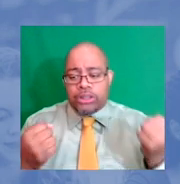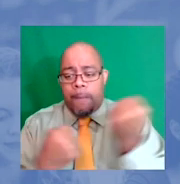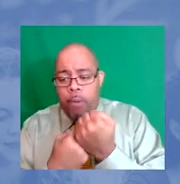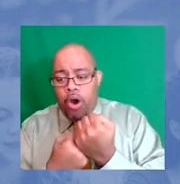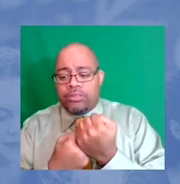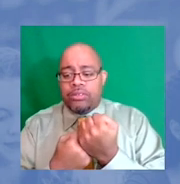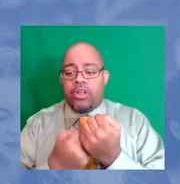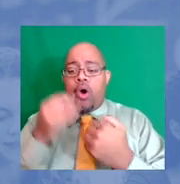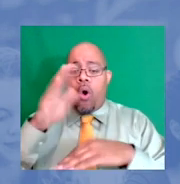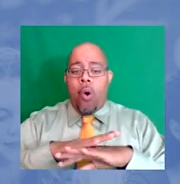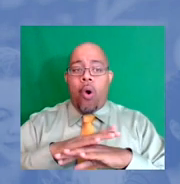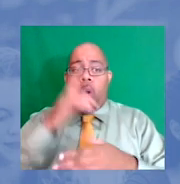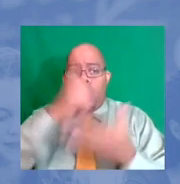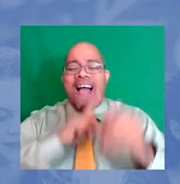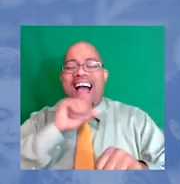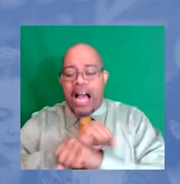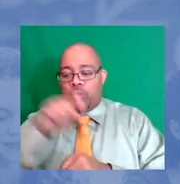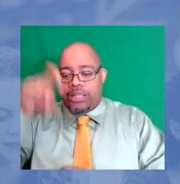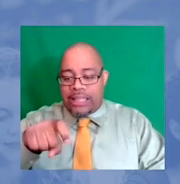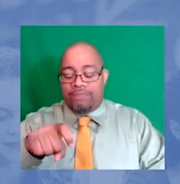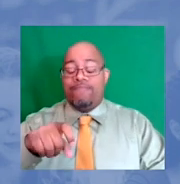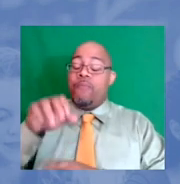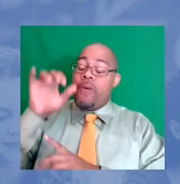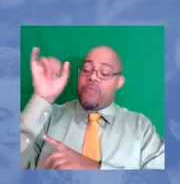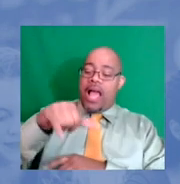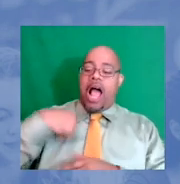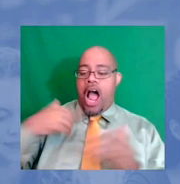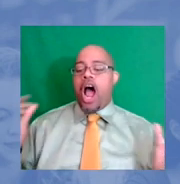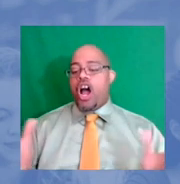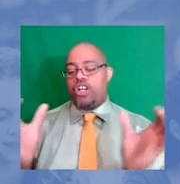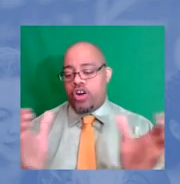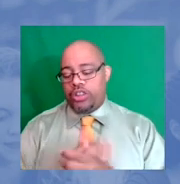NEED? SO THAT'S WHAT I WOULD ENCOURAGE EDUCATORS WHO WILL BE GREETING STUDENTS IN THE SUMMER